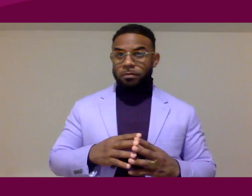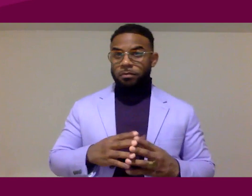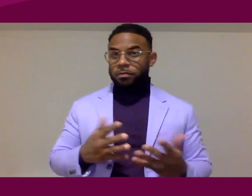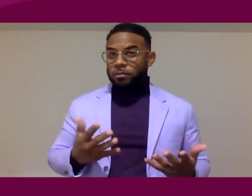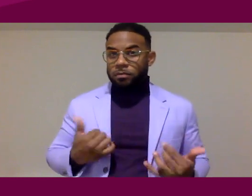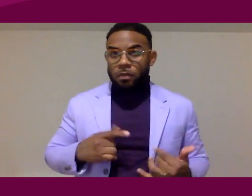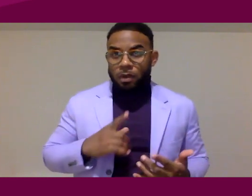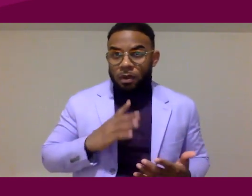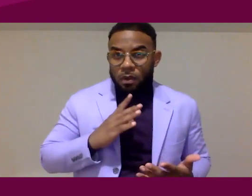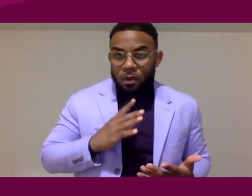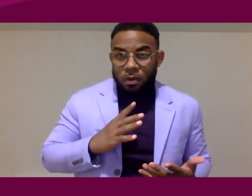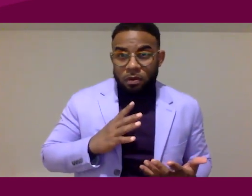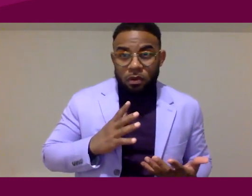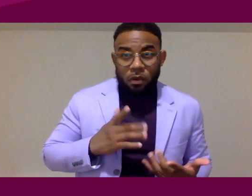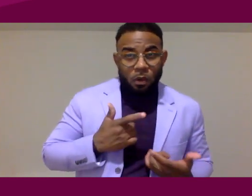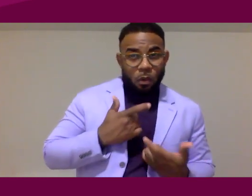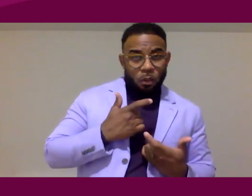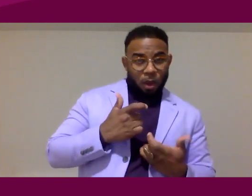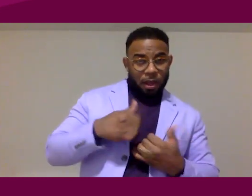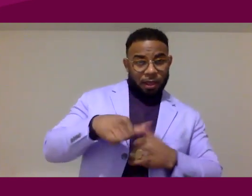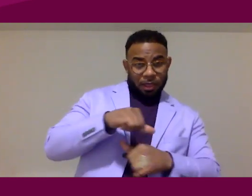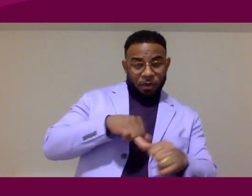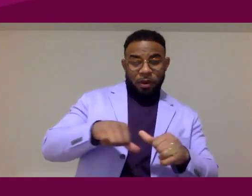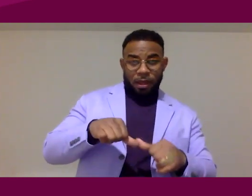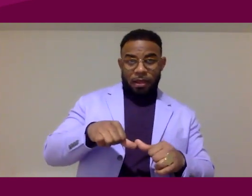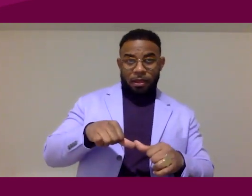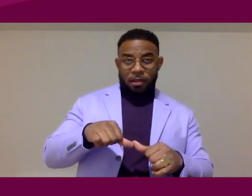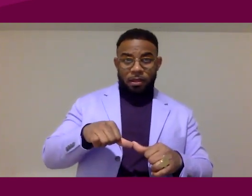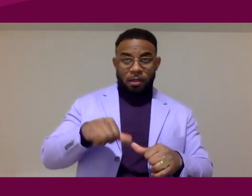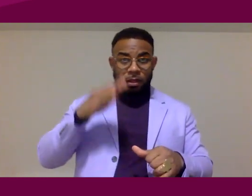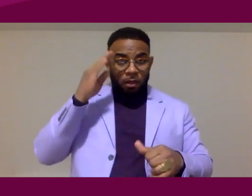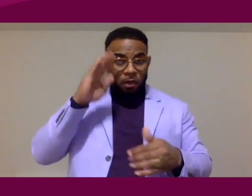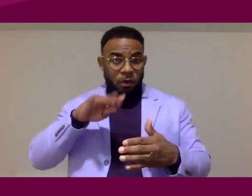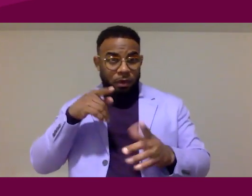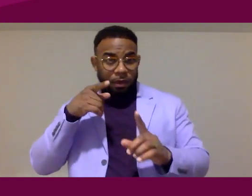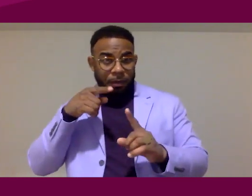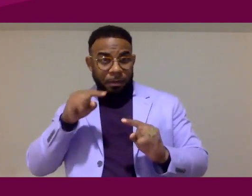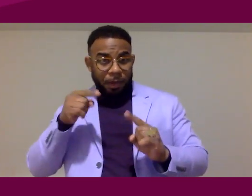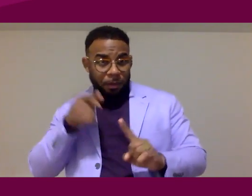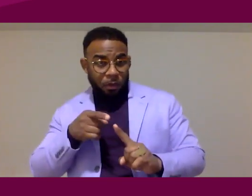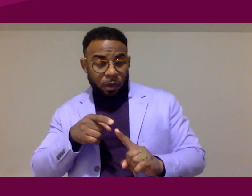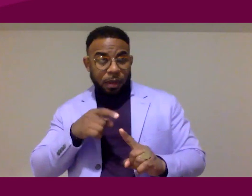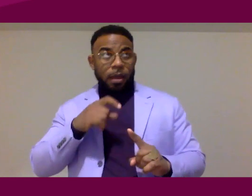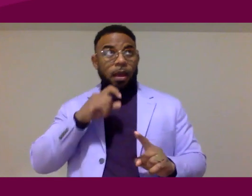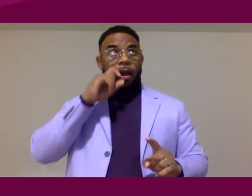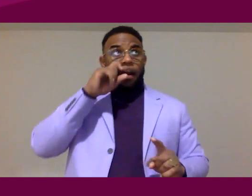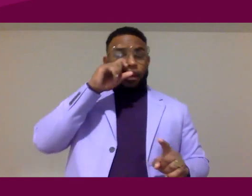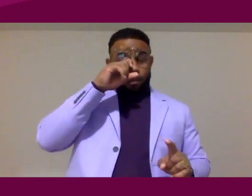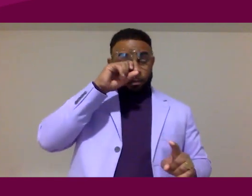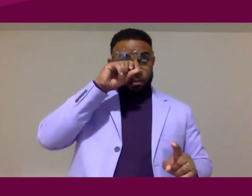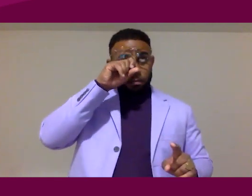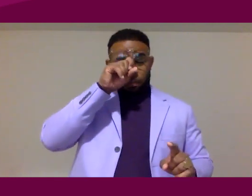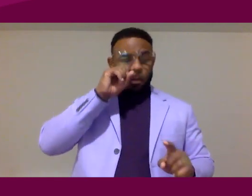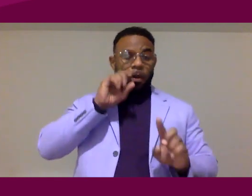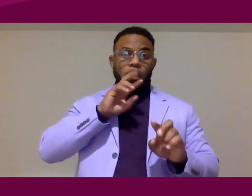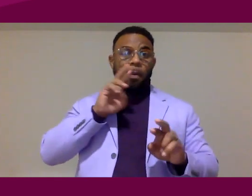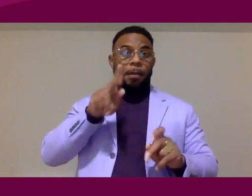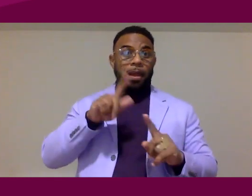And we would watch the interactions, note the pain points, and report back to our clients